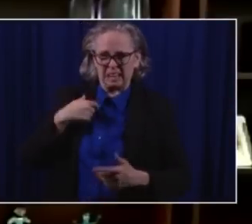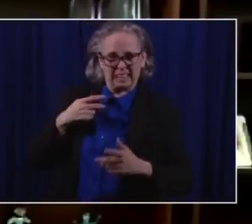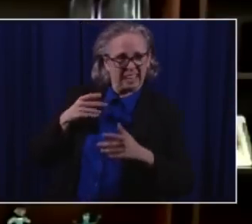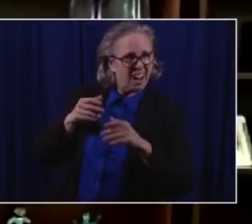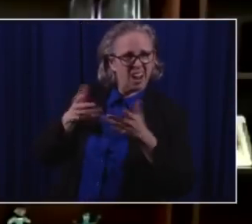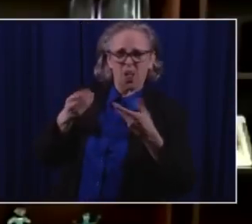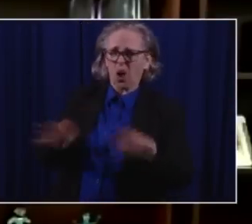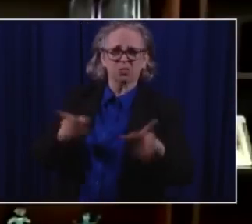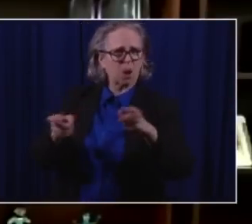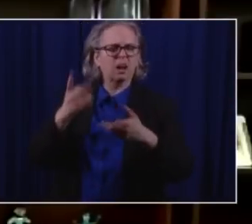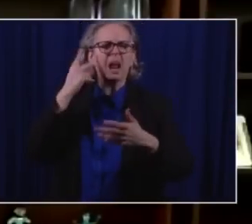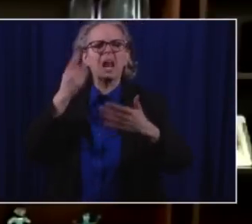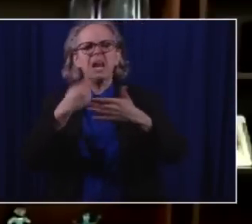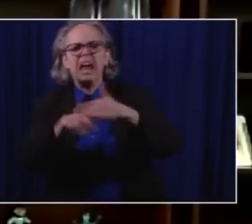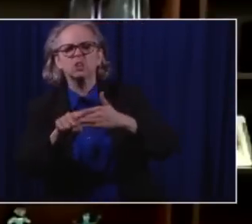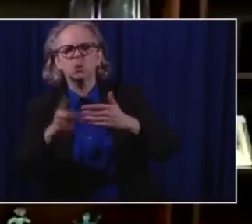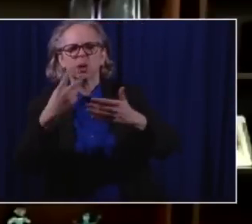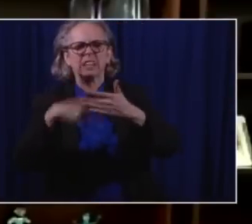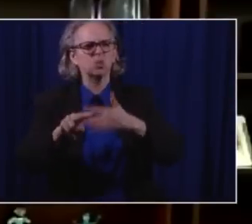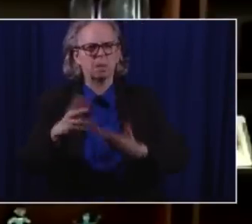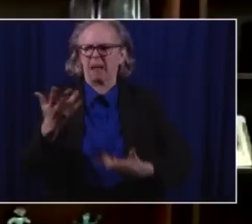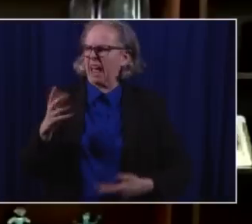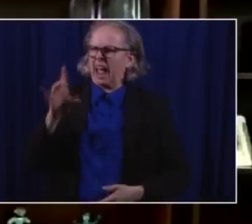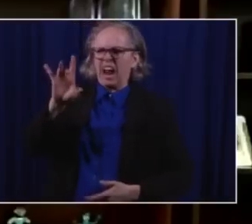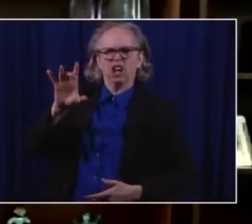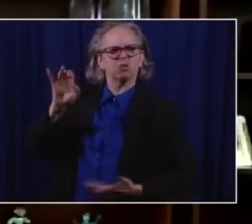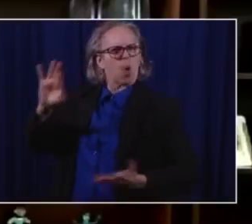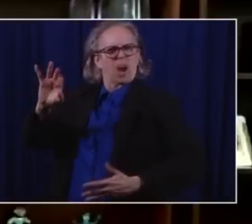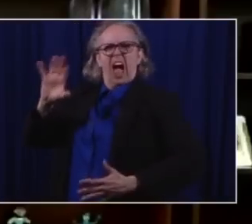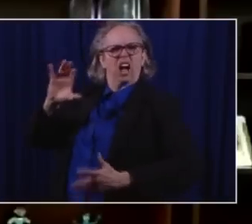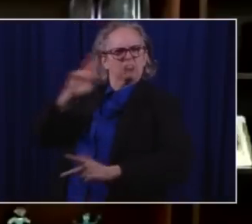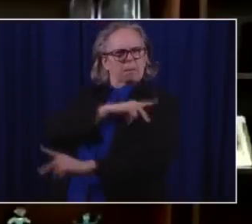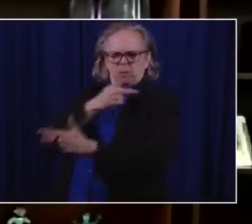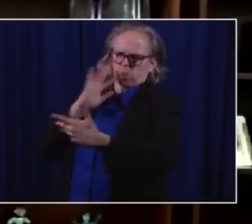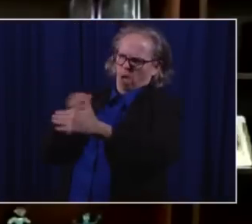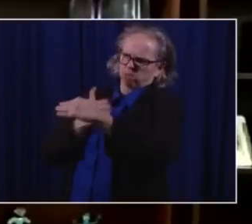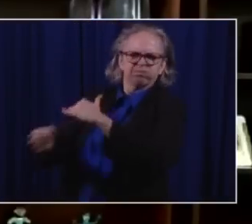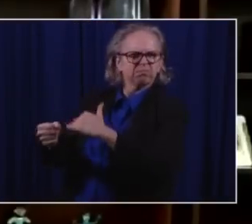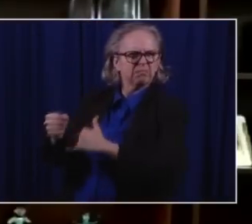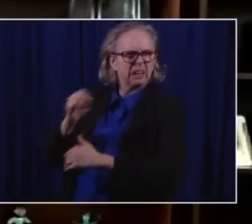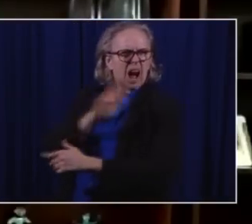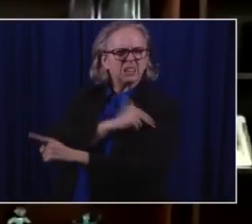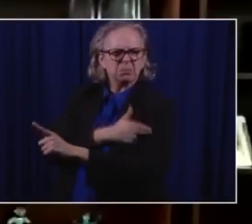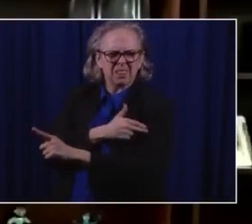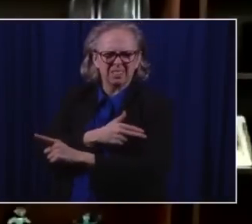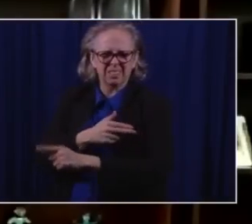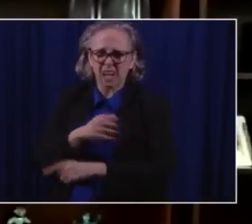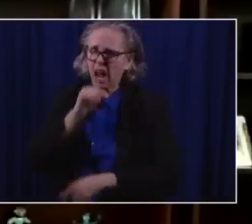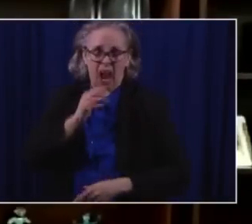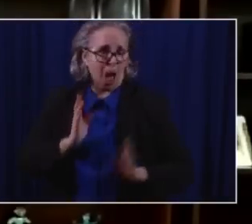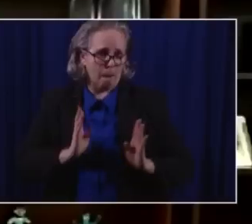virus at bay, but this virus is now everywhere. And we anticipate by the end it by next week we're going to have over 800 patients hospitalized.